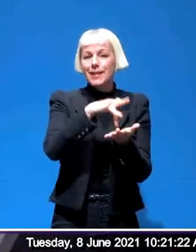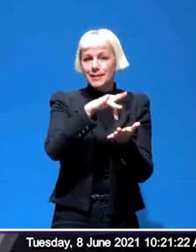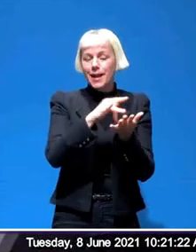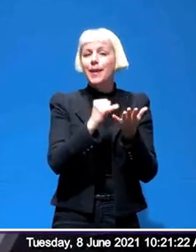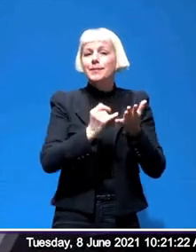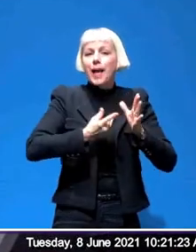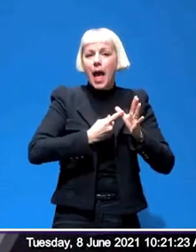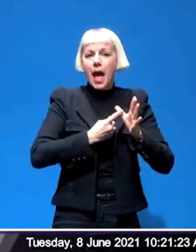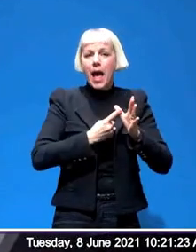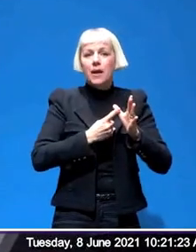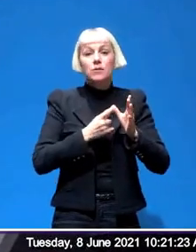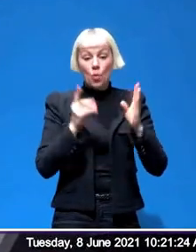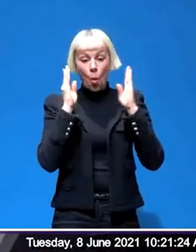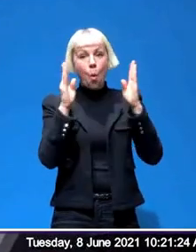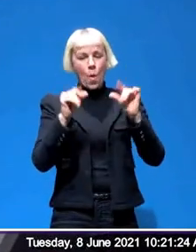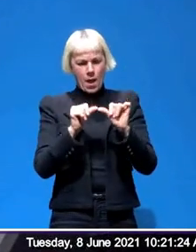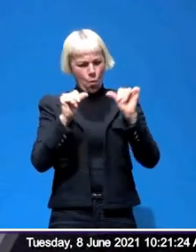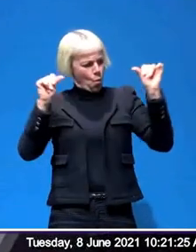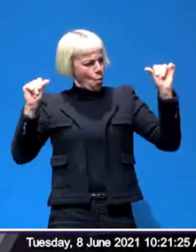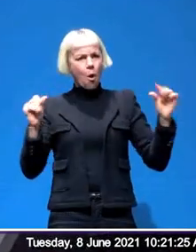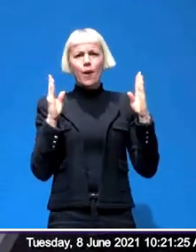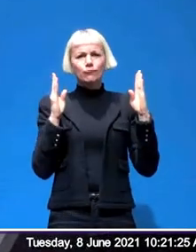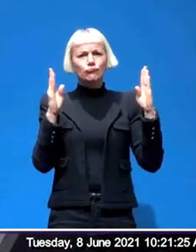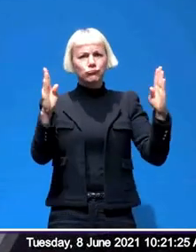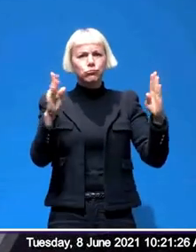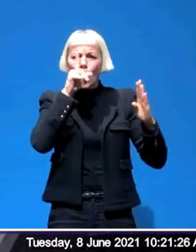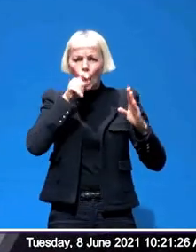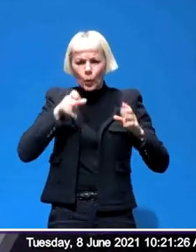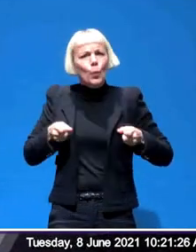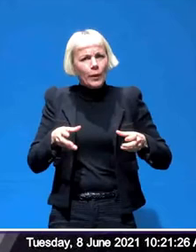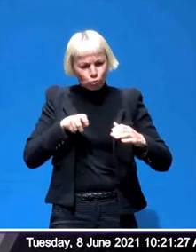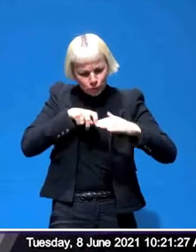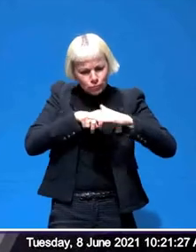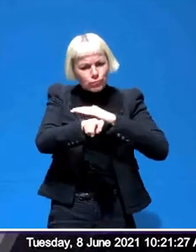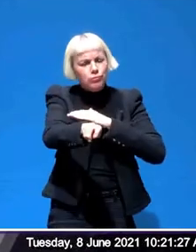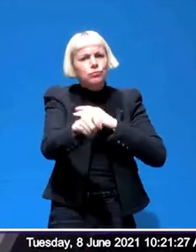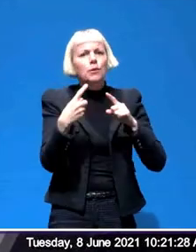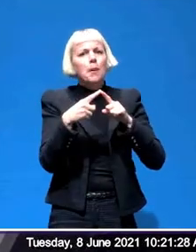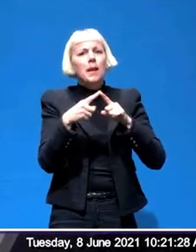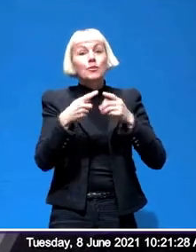with big indoor spaces, which suited Daniel. At the time Daniel moved in, the house still had the